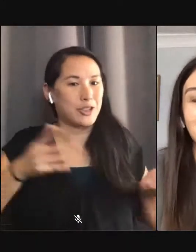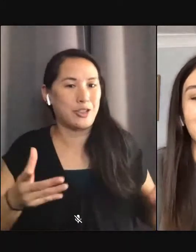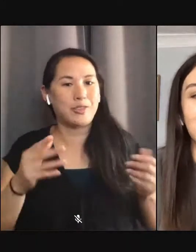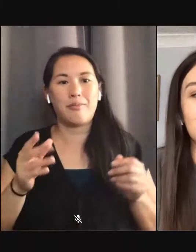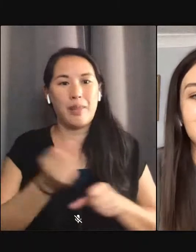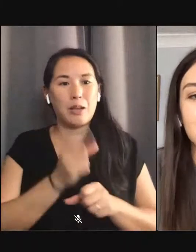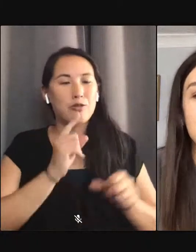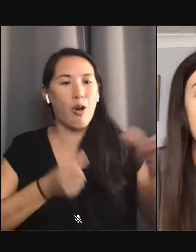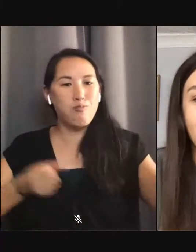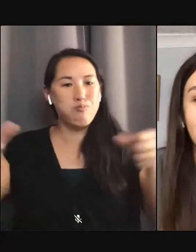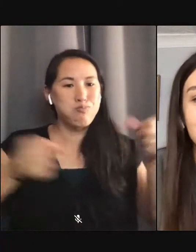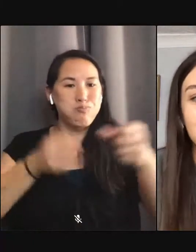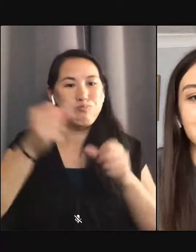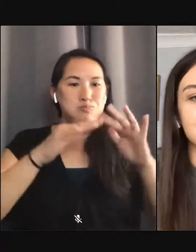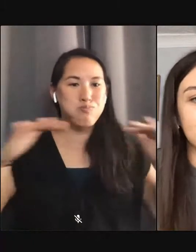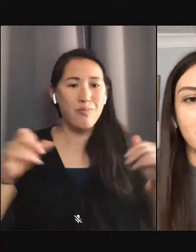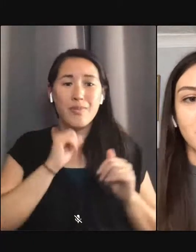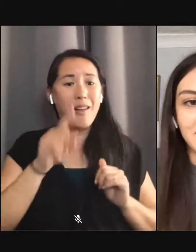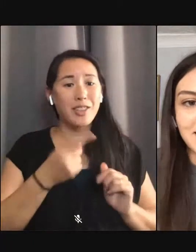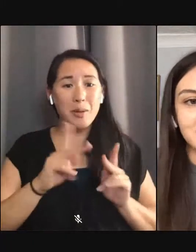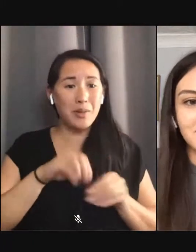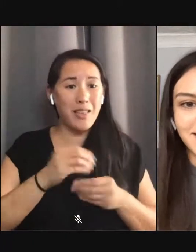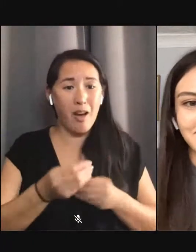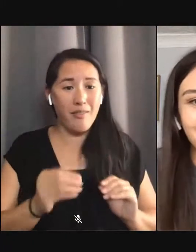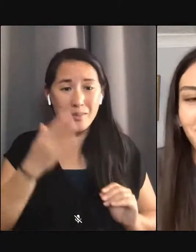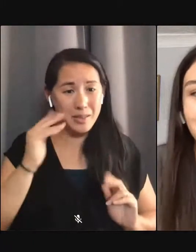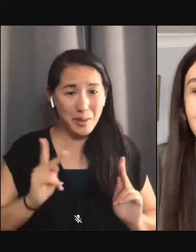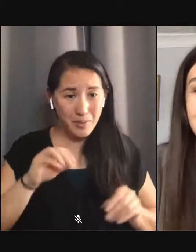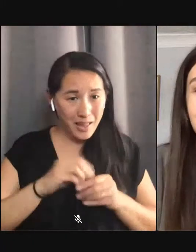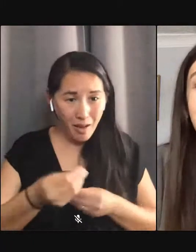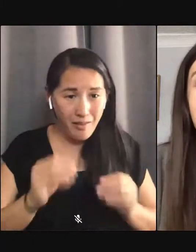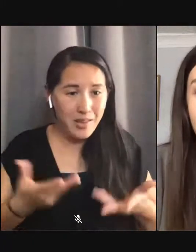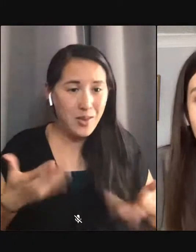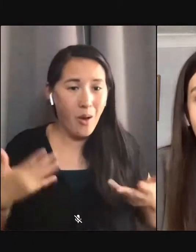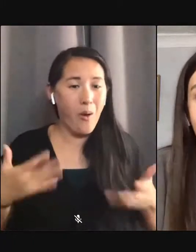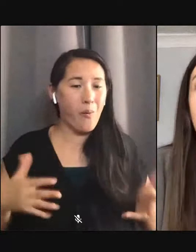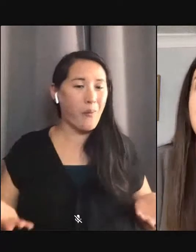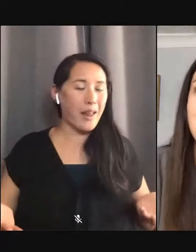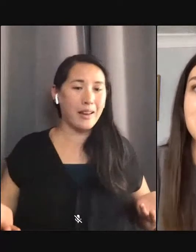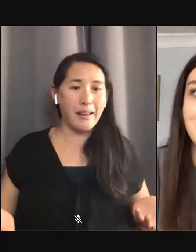um just the people in our office because we're already already a slice of a very particular slice